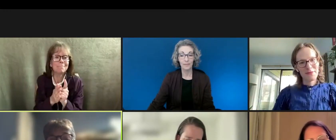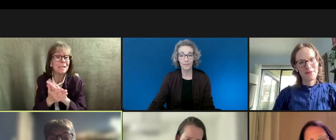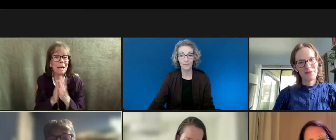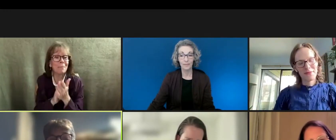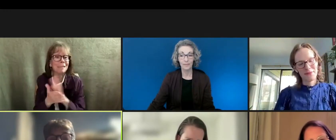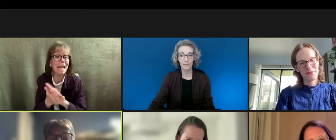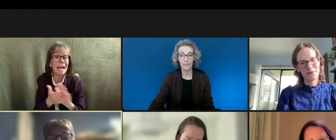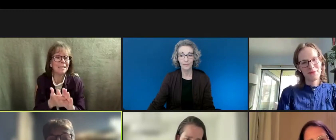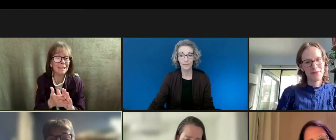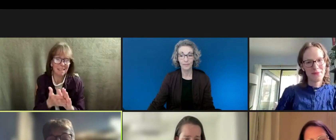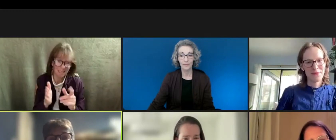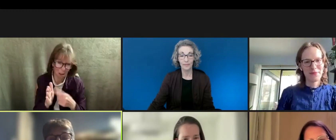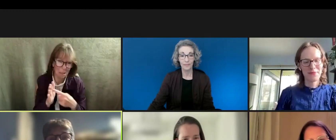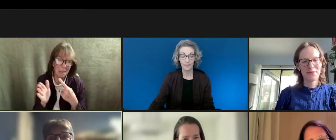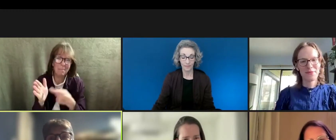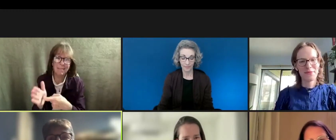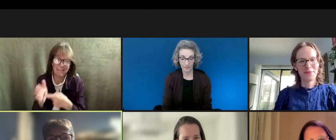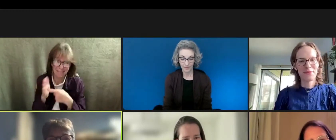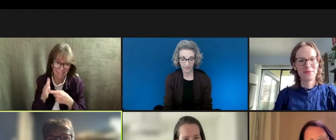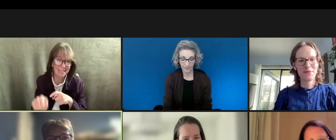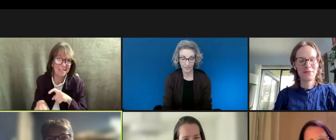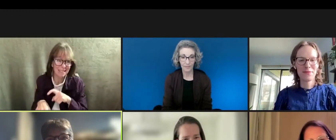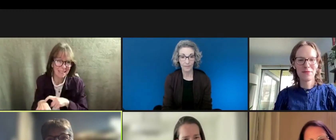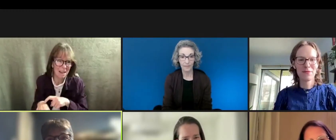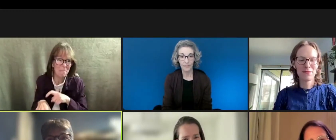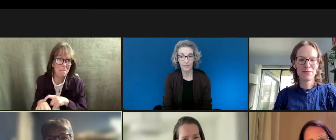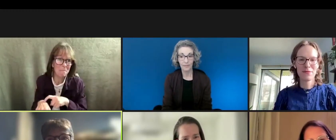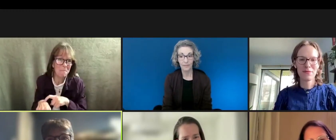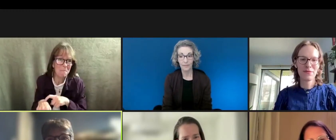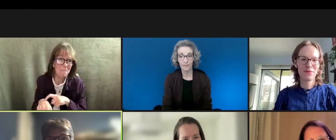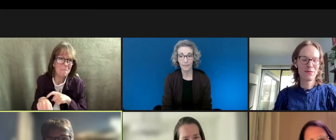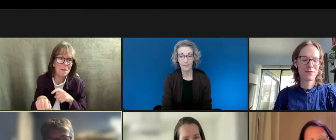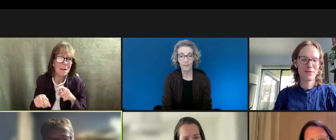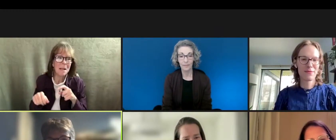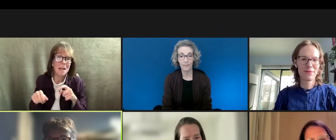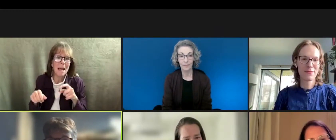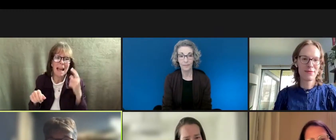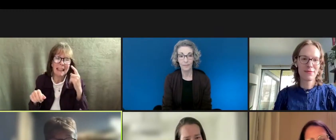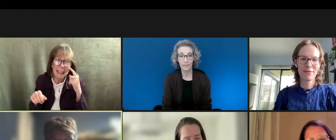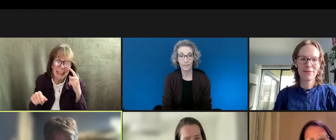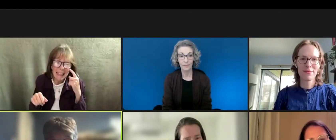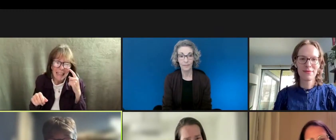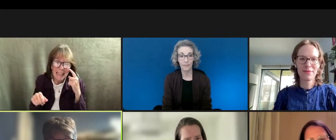as I said, it's not a one-time thing, disclosure, you have to go back and